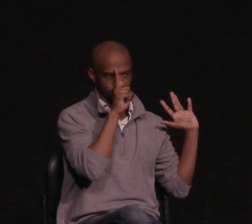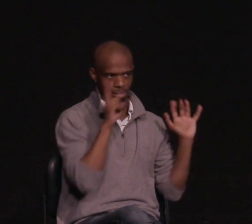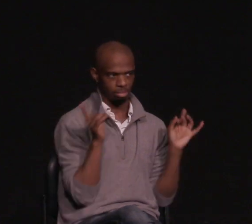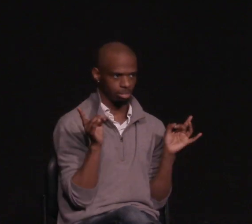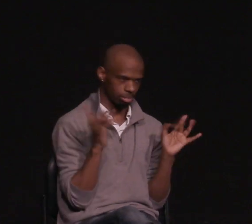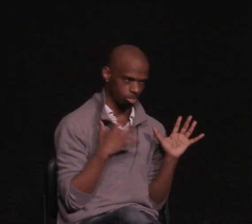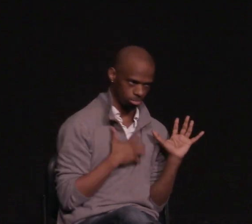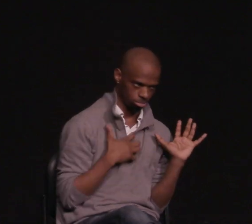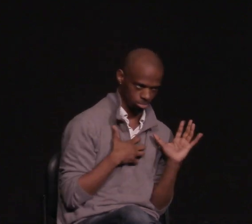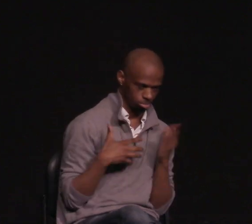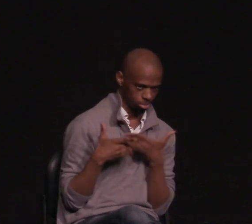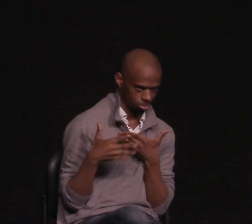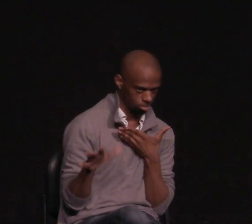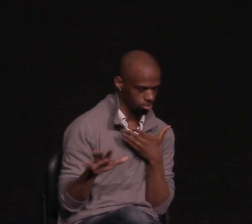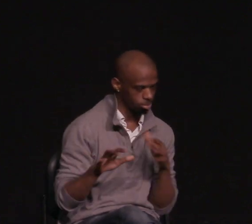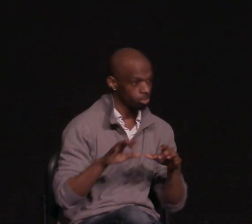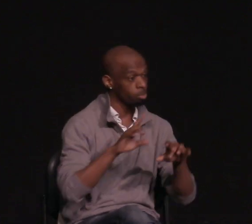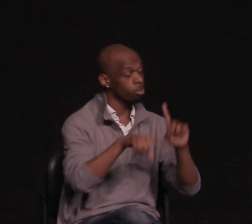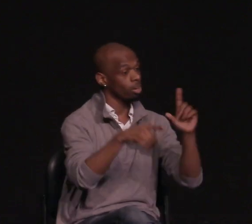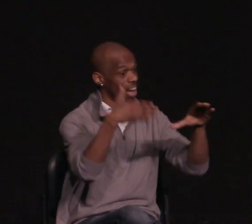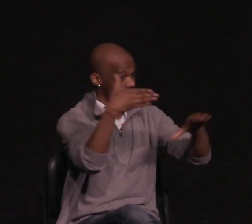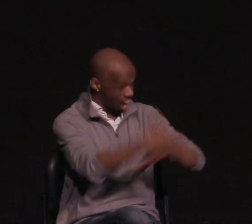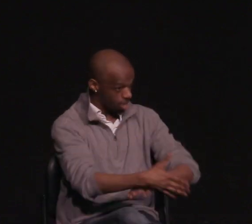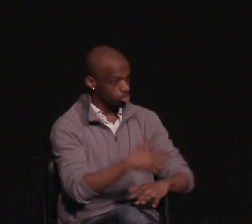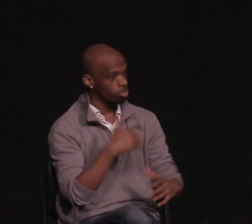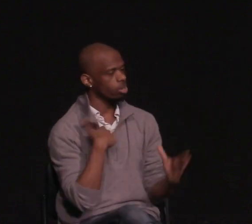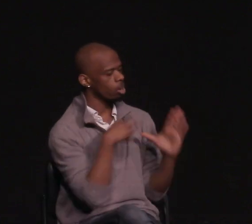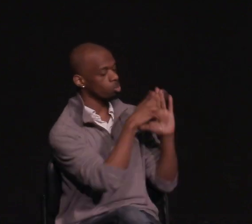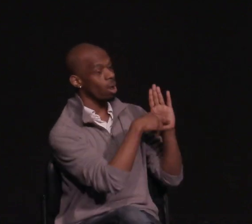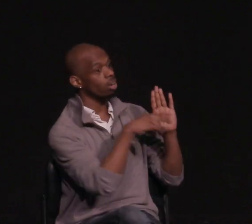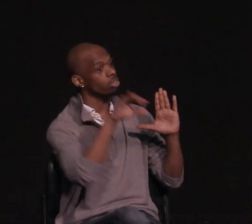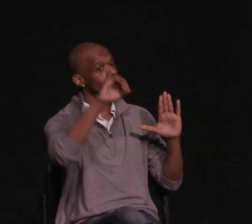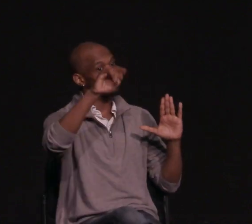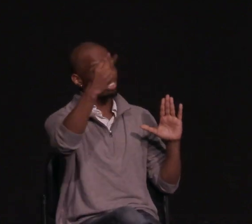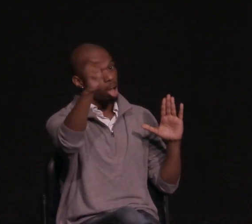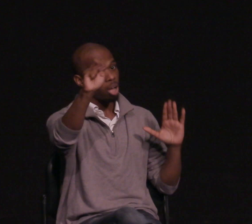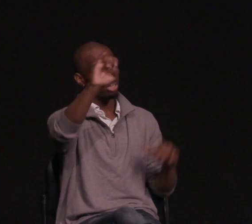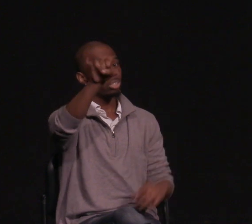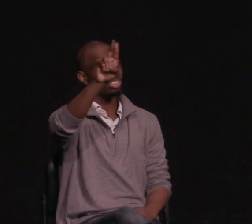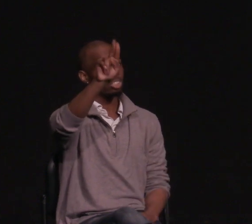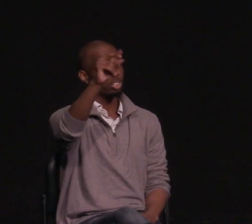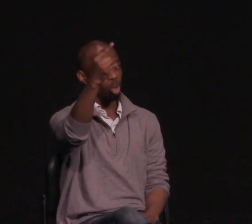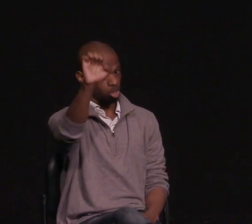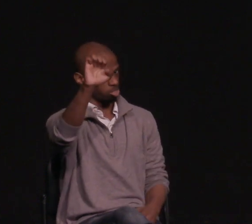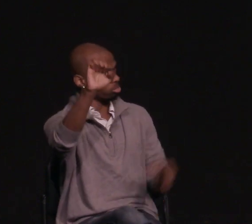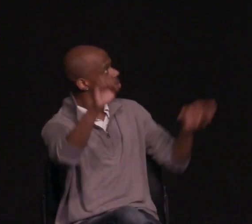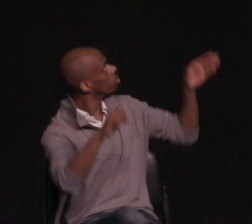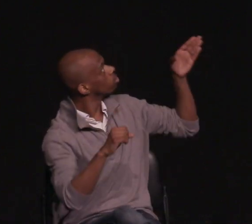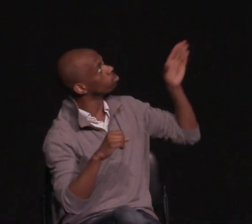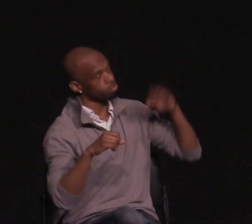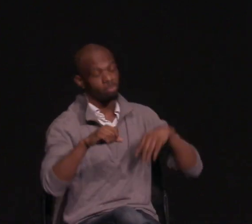Soon after, I read "The Jungle," a work of narrative fiction by Upton Sinclair in which he exposes the horrific working